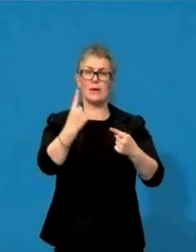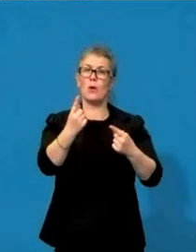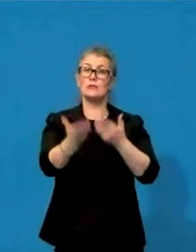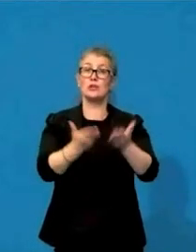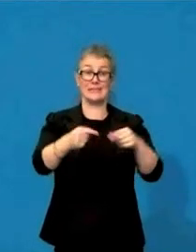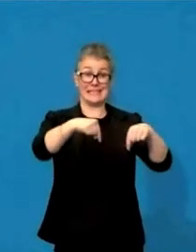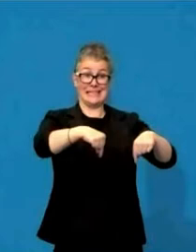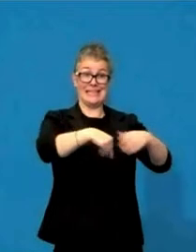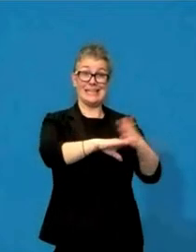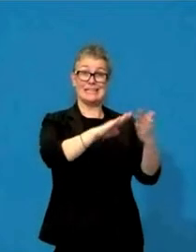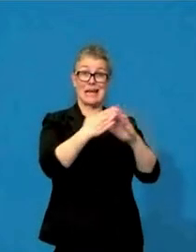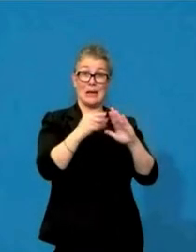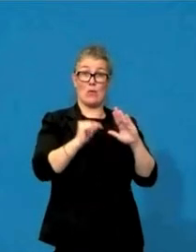That's the Far North Community Services.